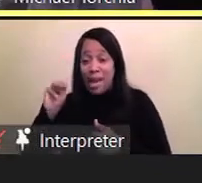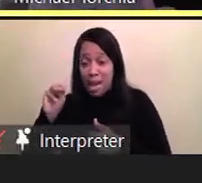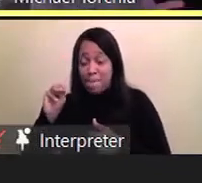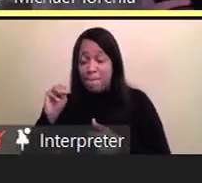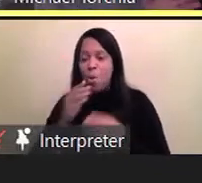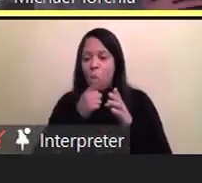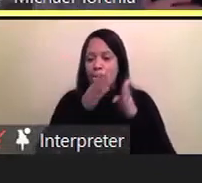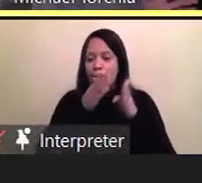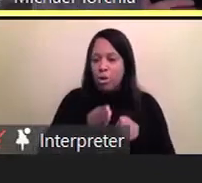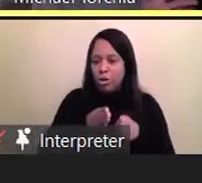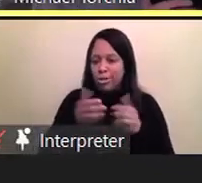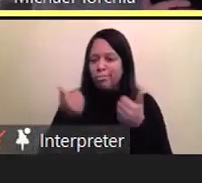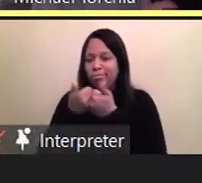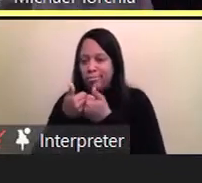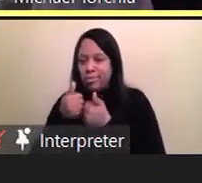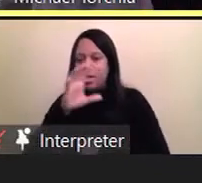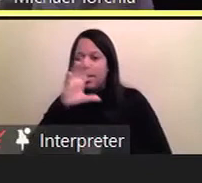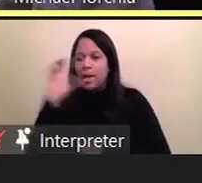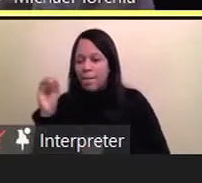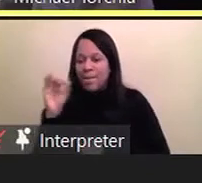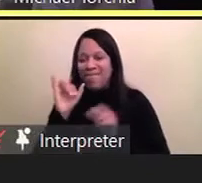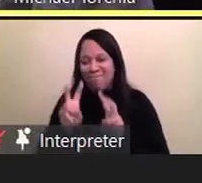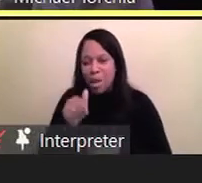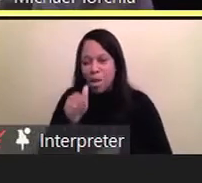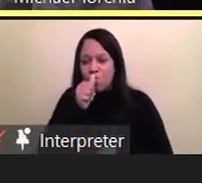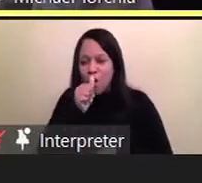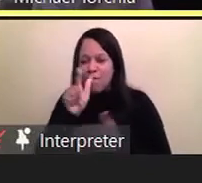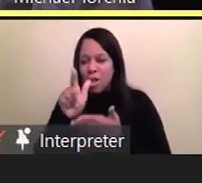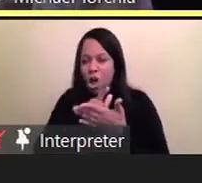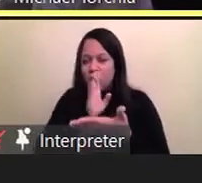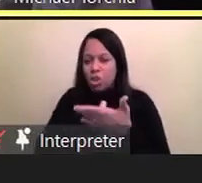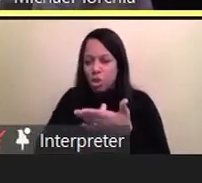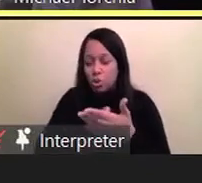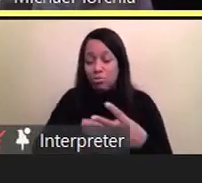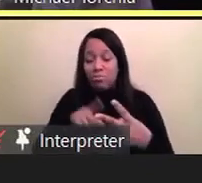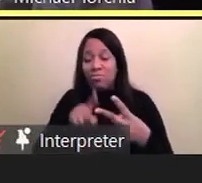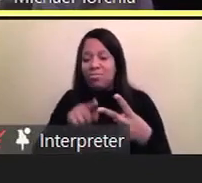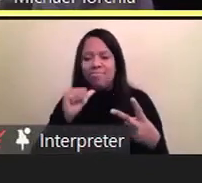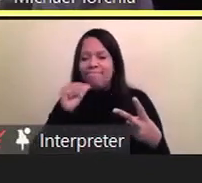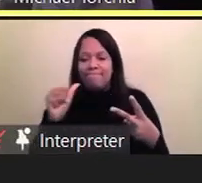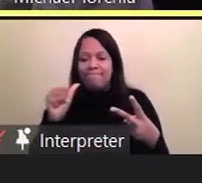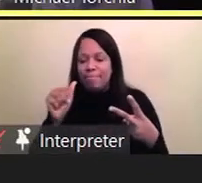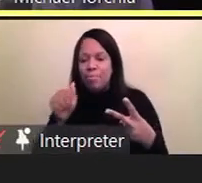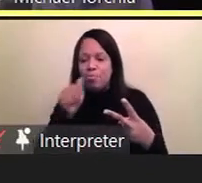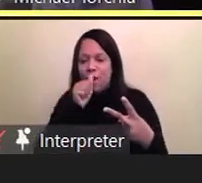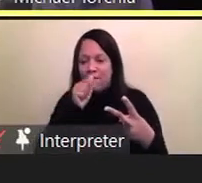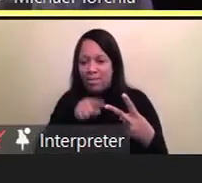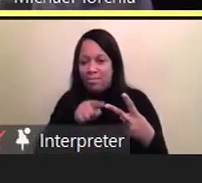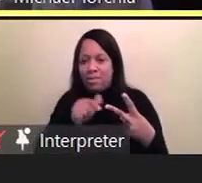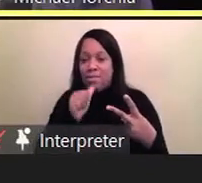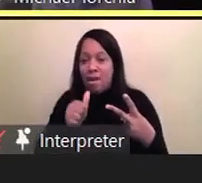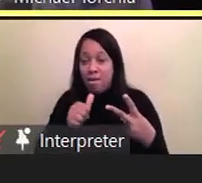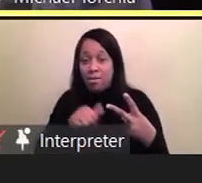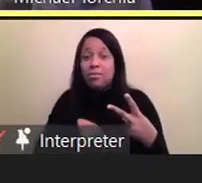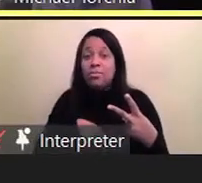kind of a private lawsuit there. The second one is not a private lawsuit. So if there is a claim by employees,